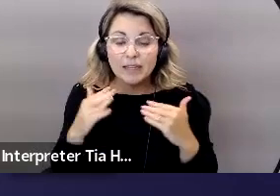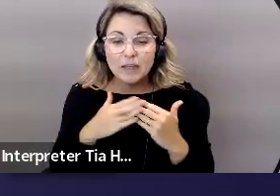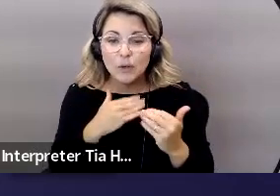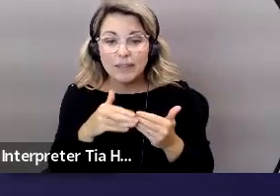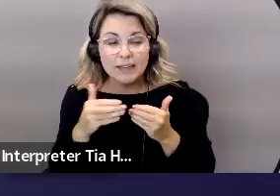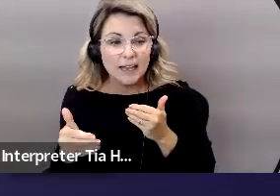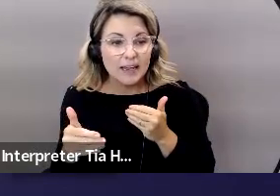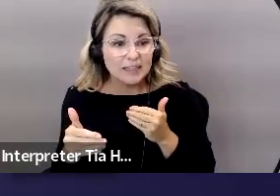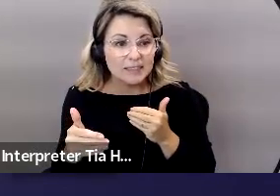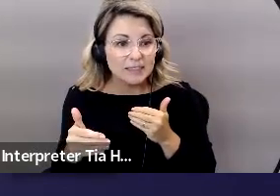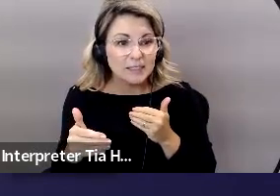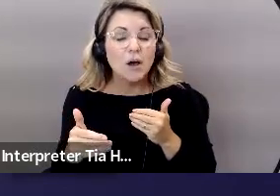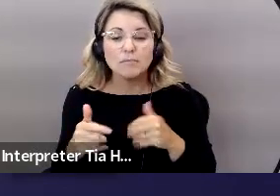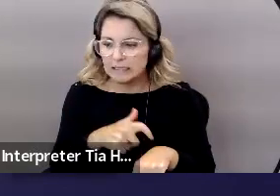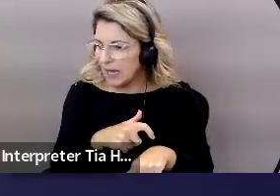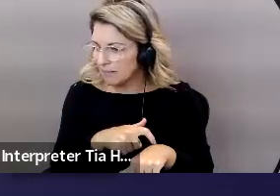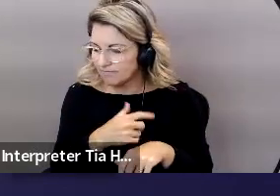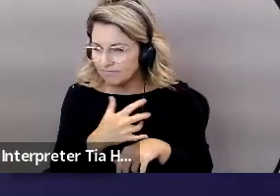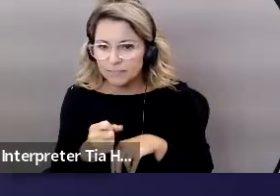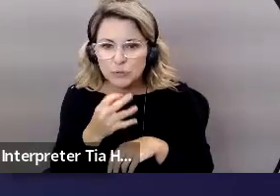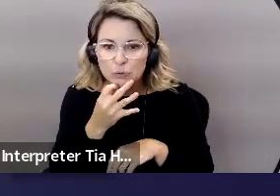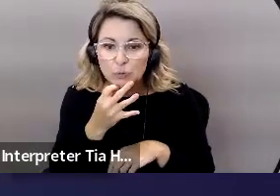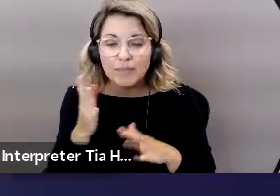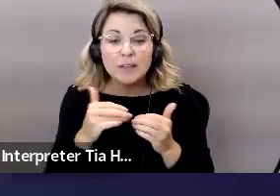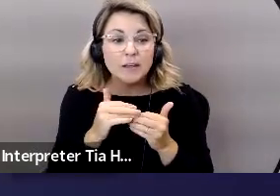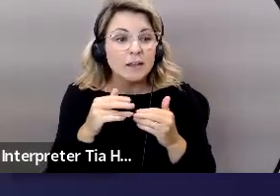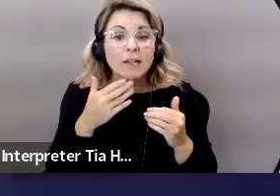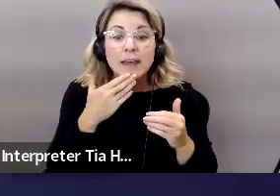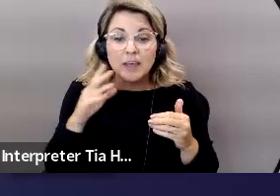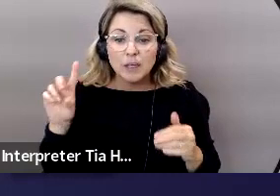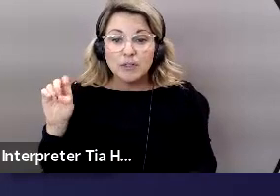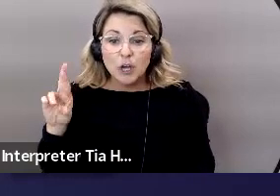in deference to our time here we'll go on to the next slide. Thank you for that, Dr. Leslie. This